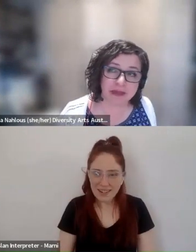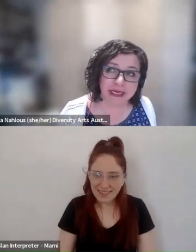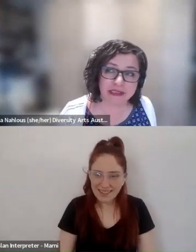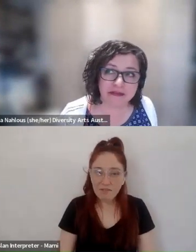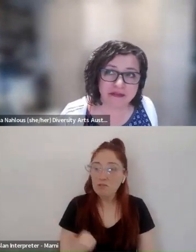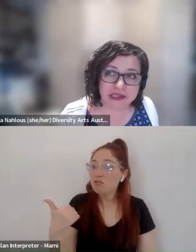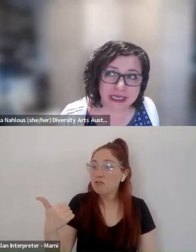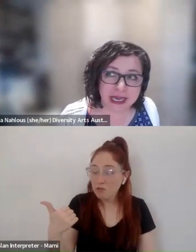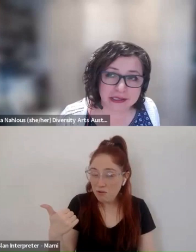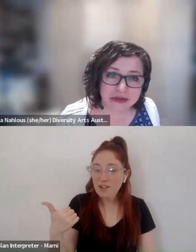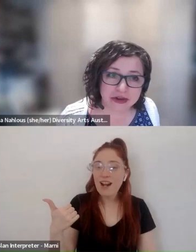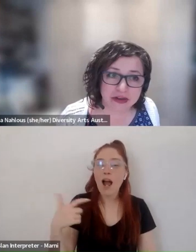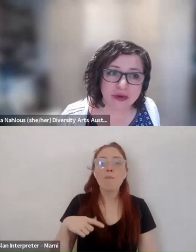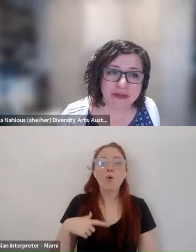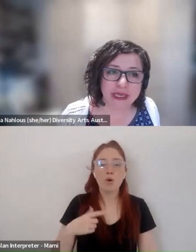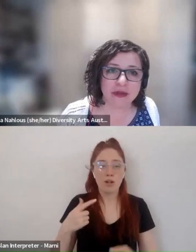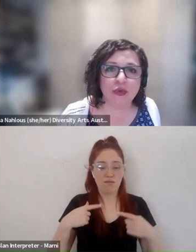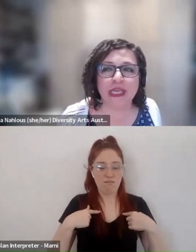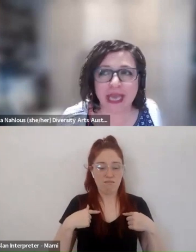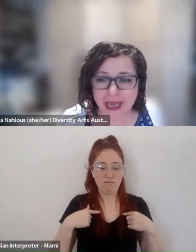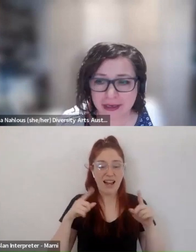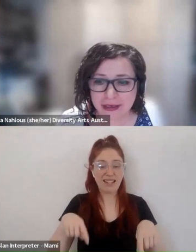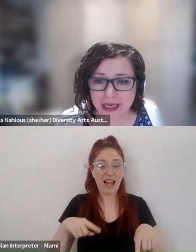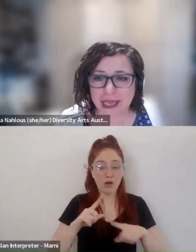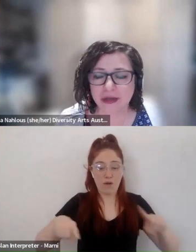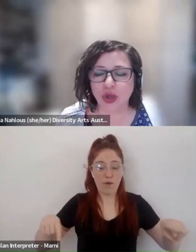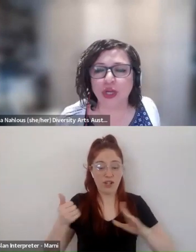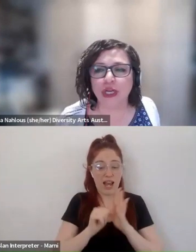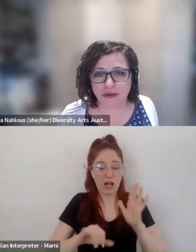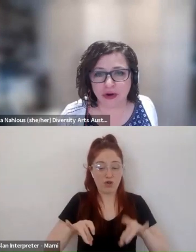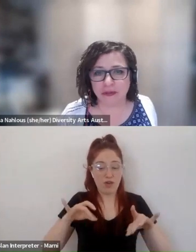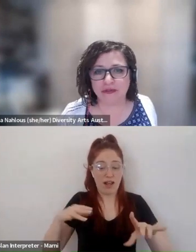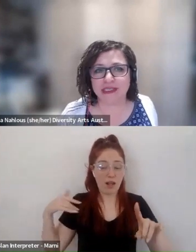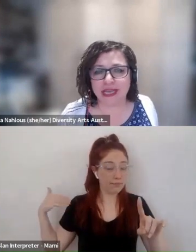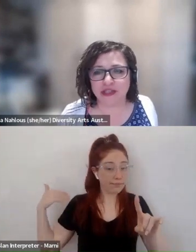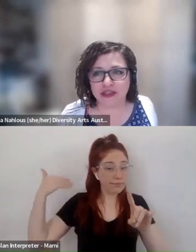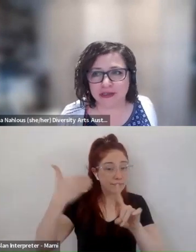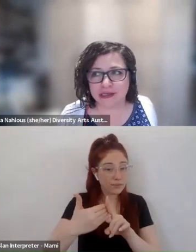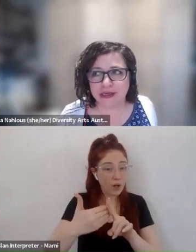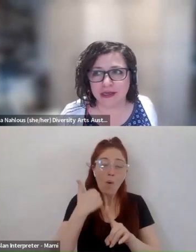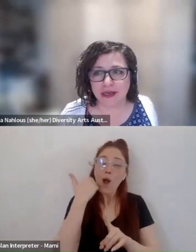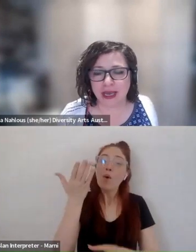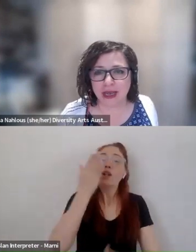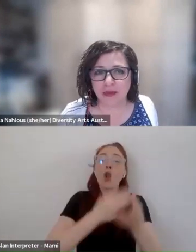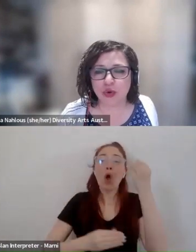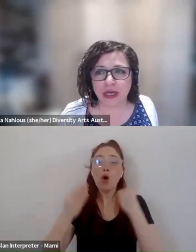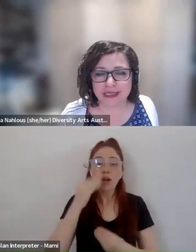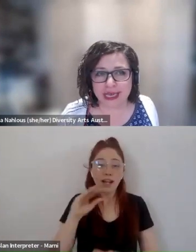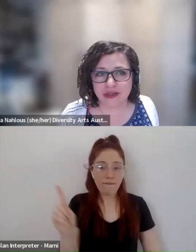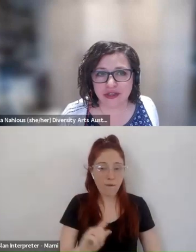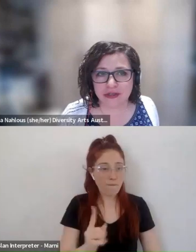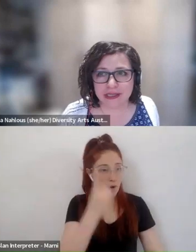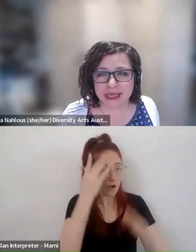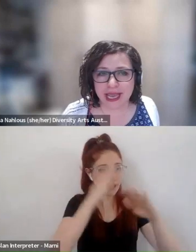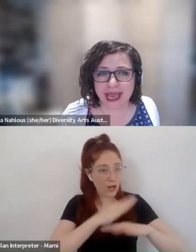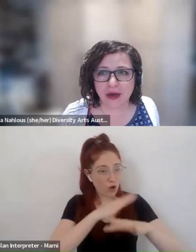been at diversity arts Australia, we've been looking at, and learning from First Nations organizations and how